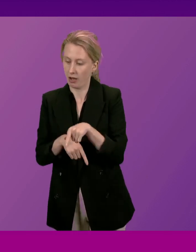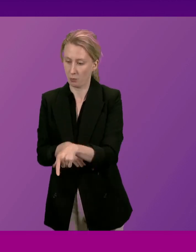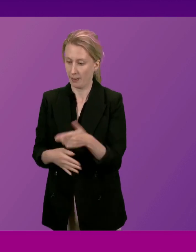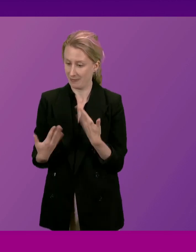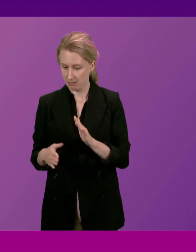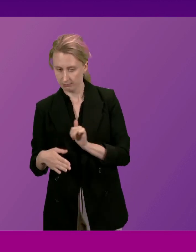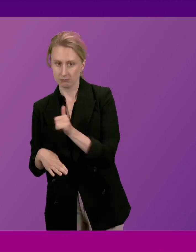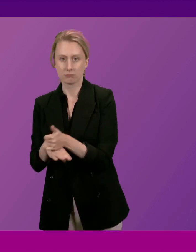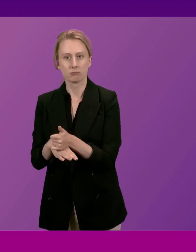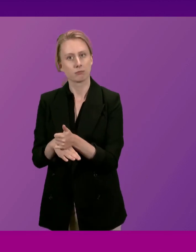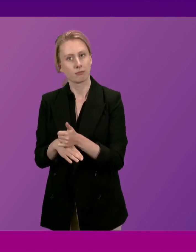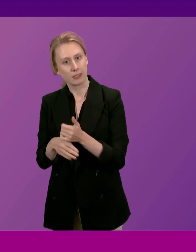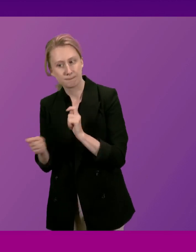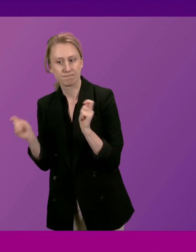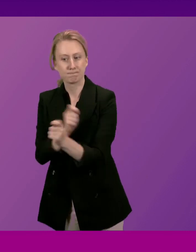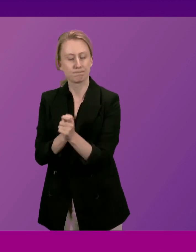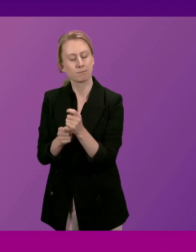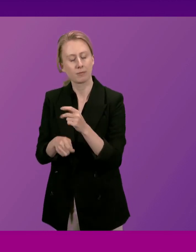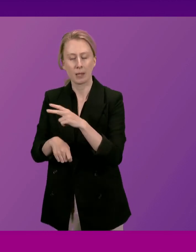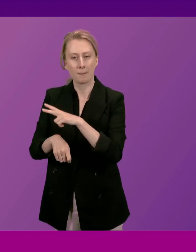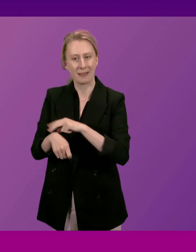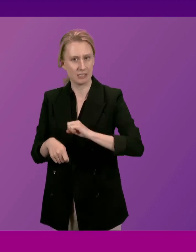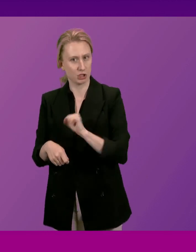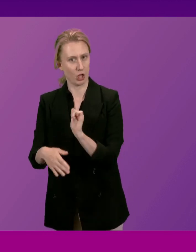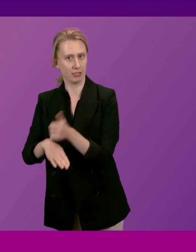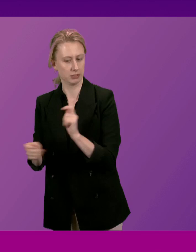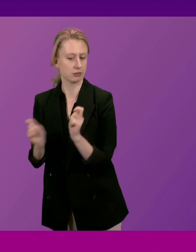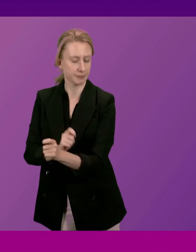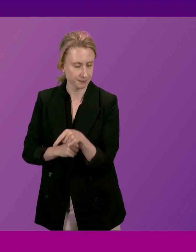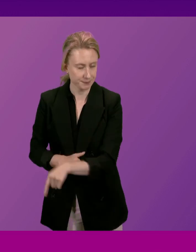the police service and the creation of Police Scotland—Scottish society has become safer.